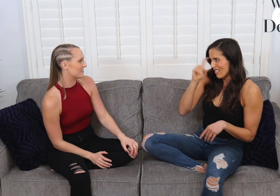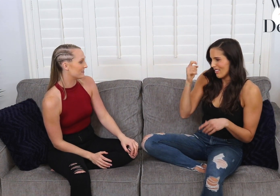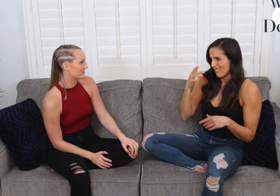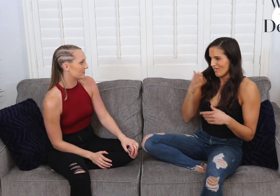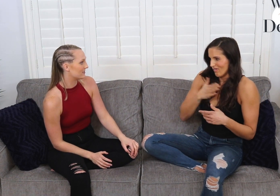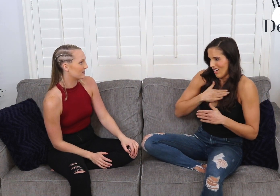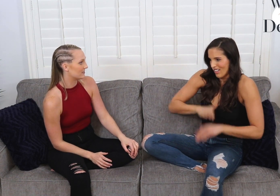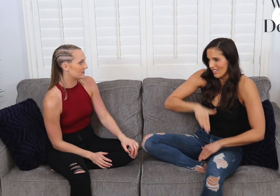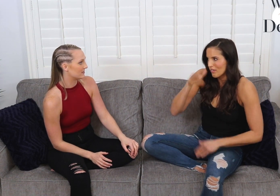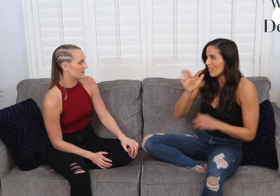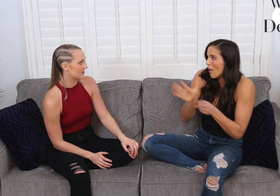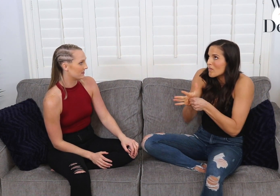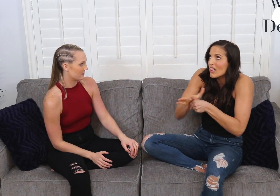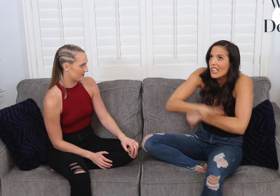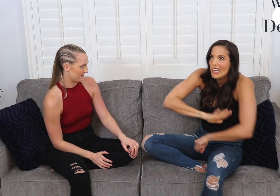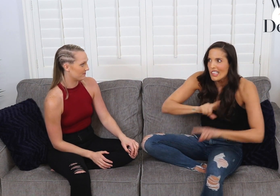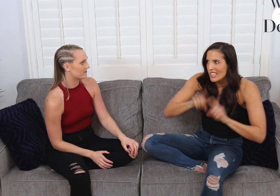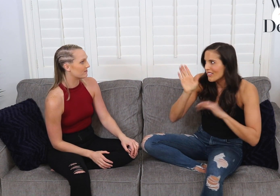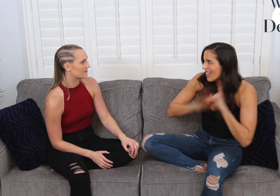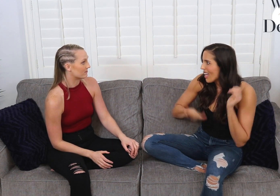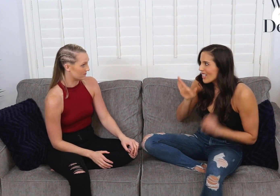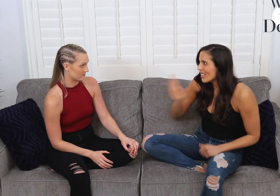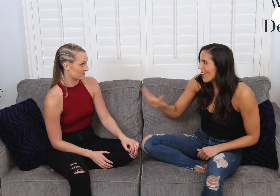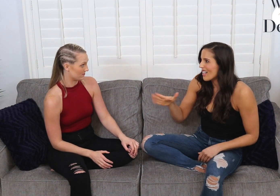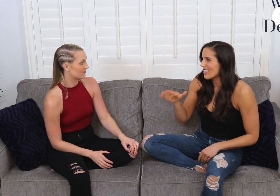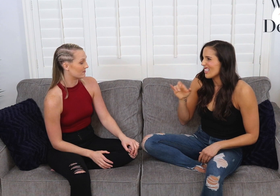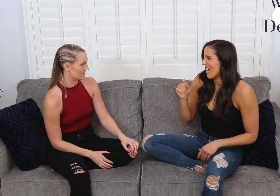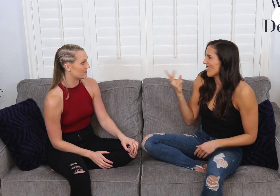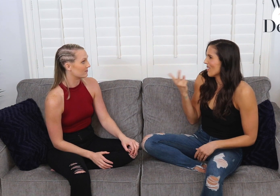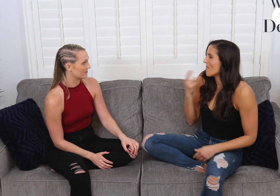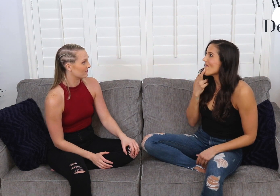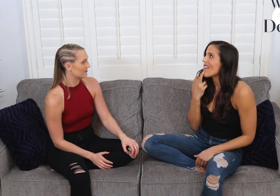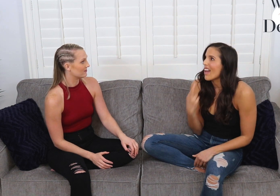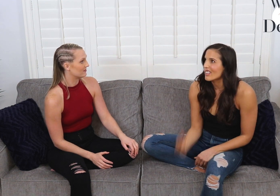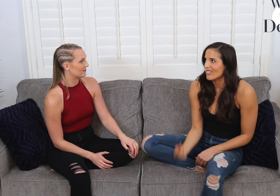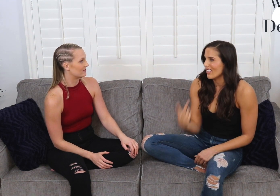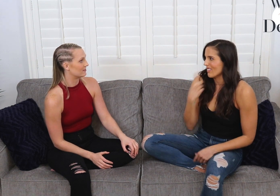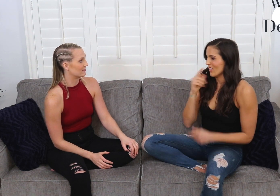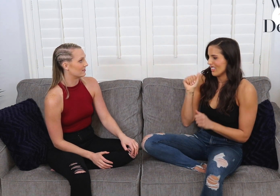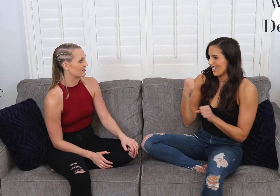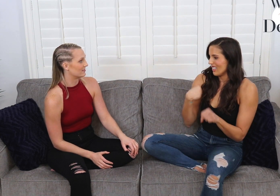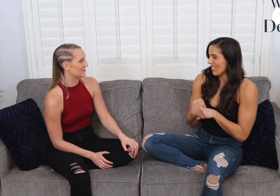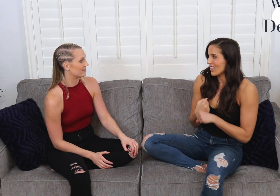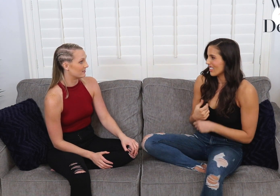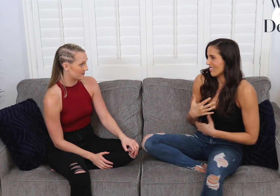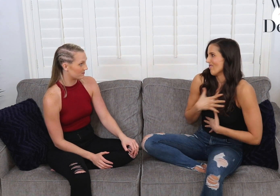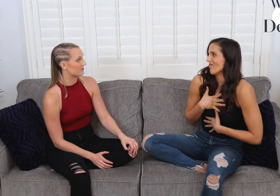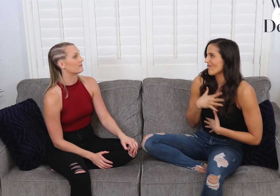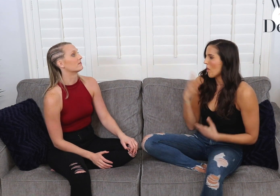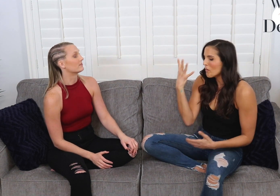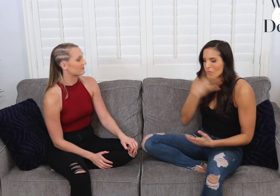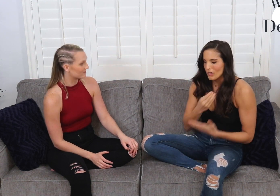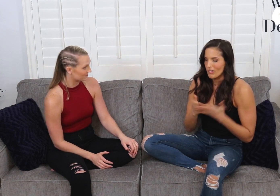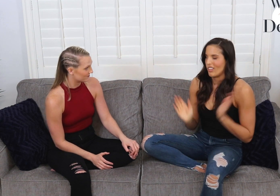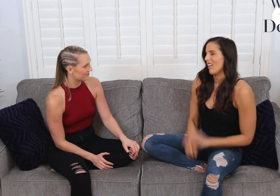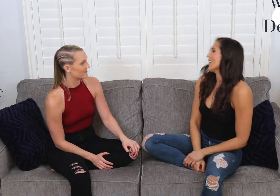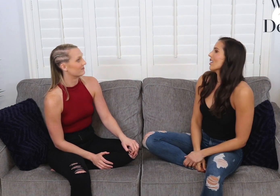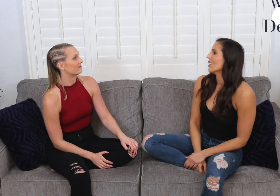because my upbringing was completely different than yours yet, we've been best friends for 10 years! such a beautiful thing!